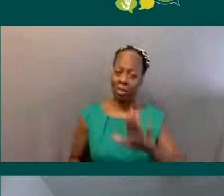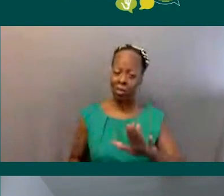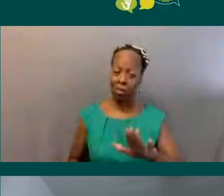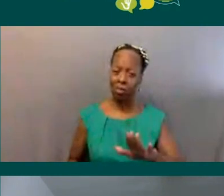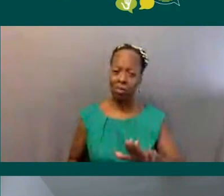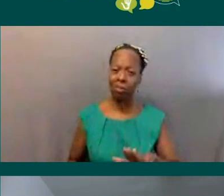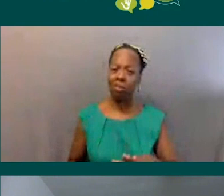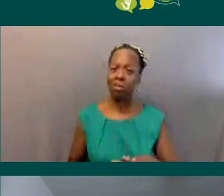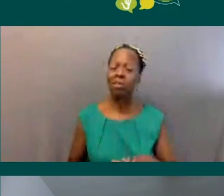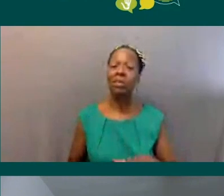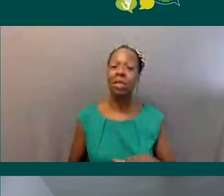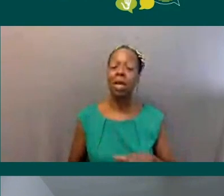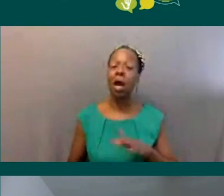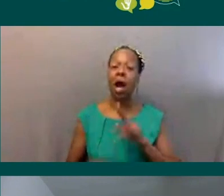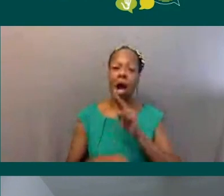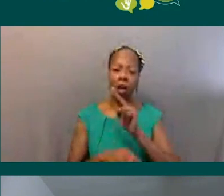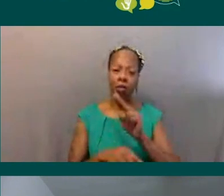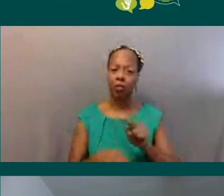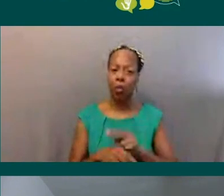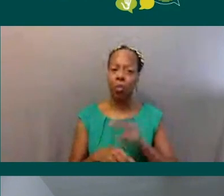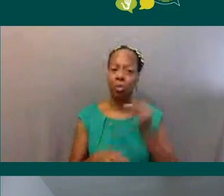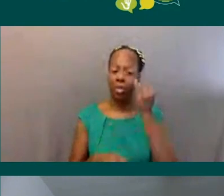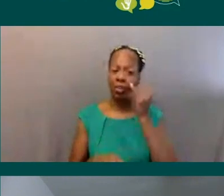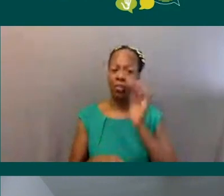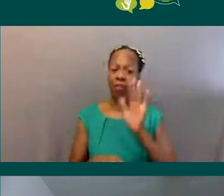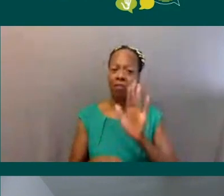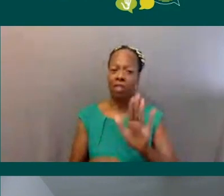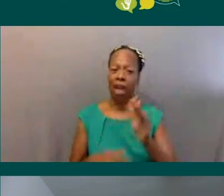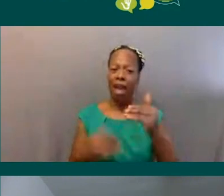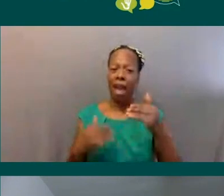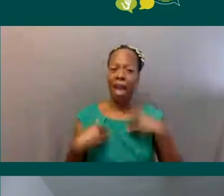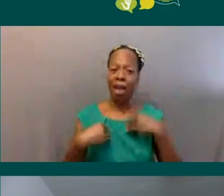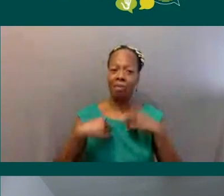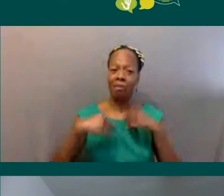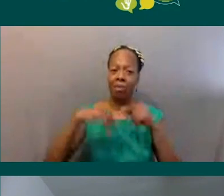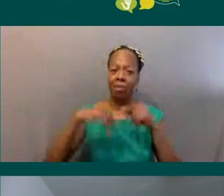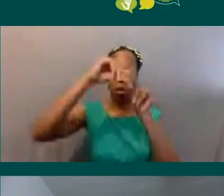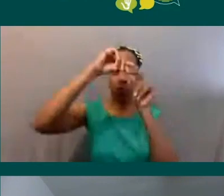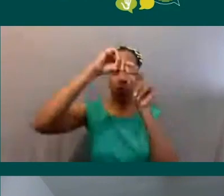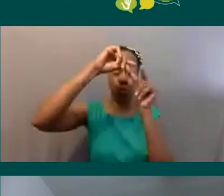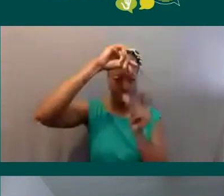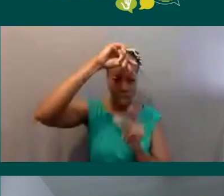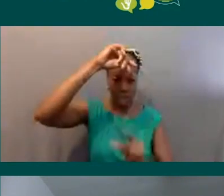it may be so curved that it can affect their breathing, it can affect their digestion,